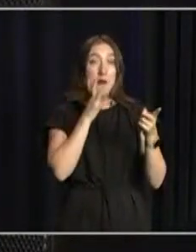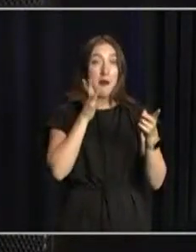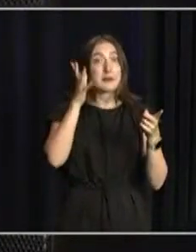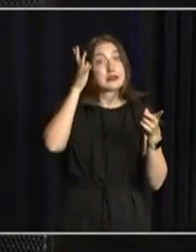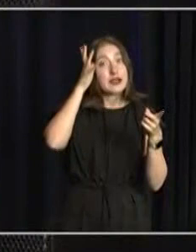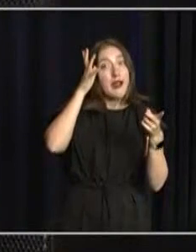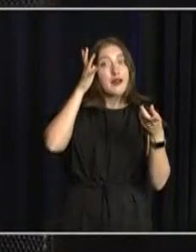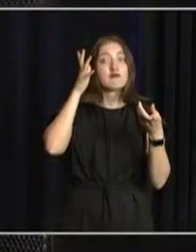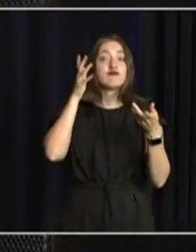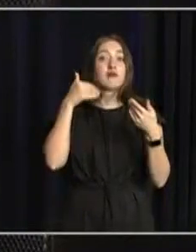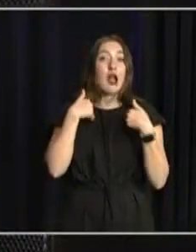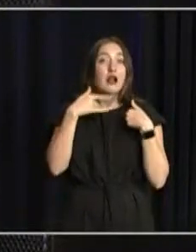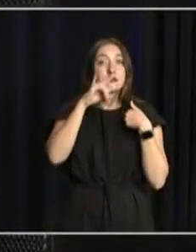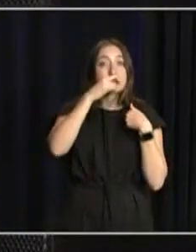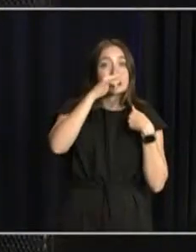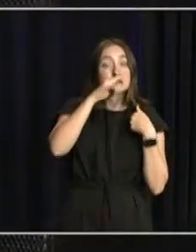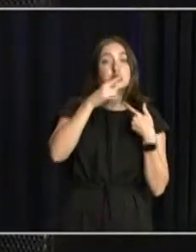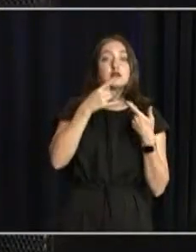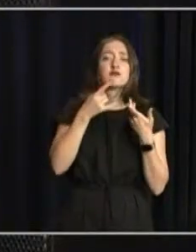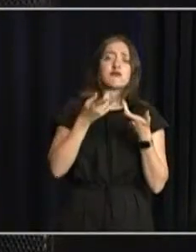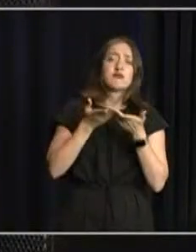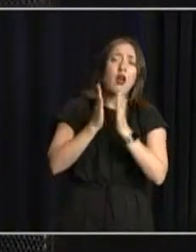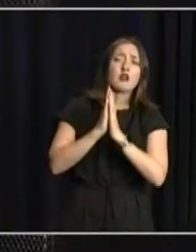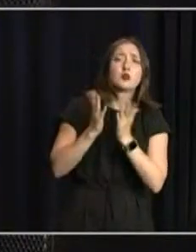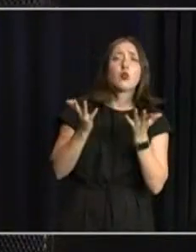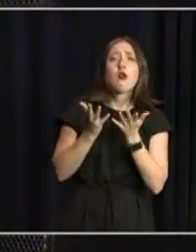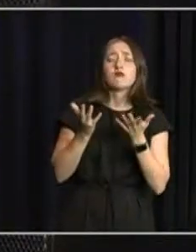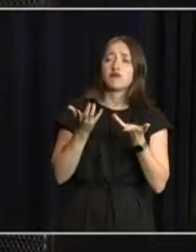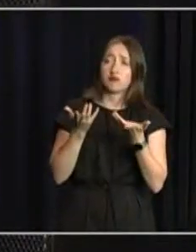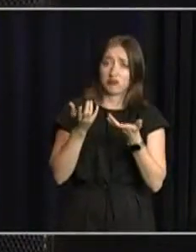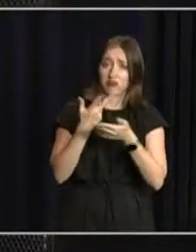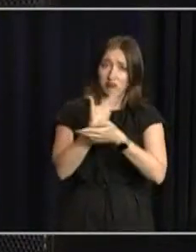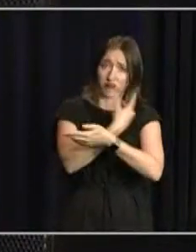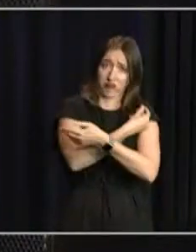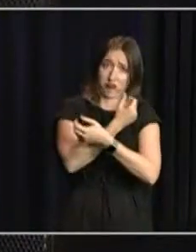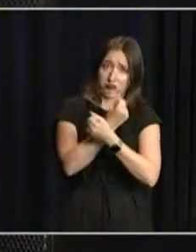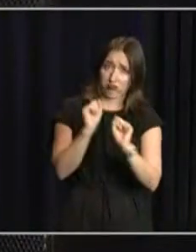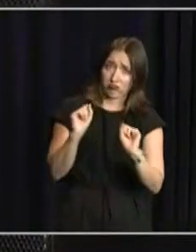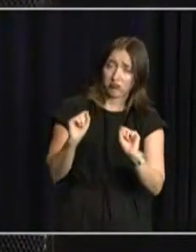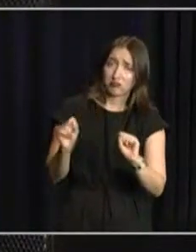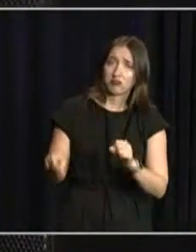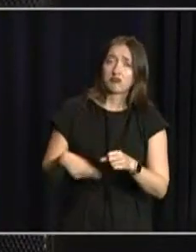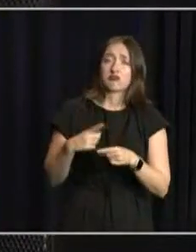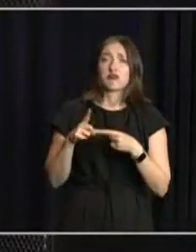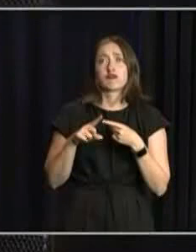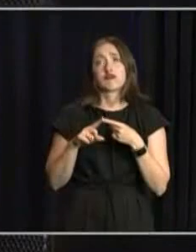is it safe and how effective is it, right?